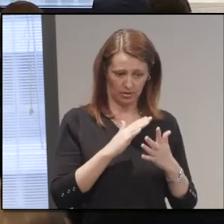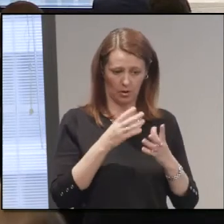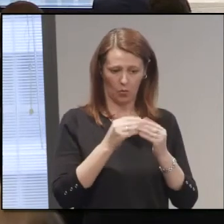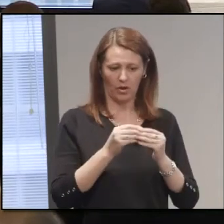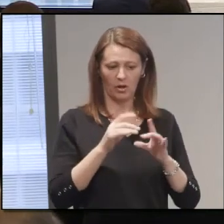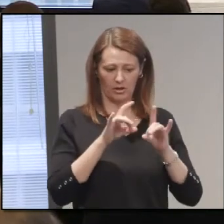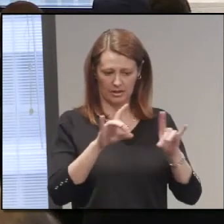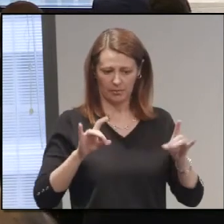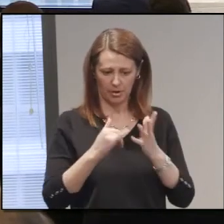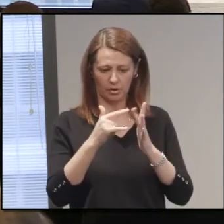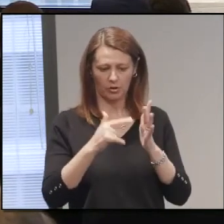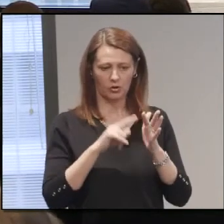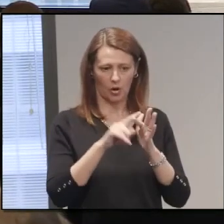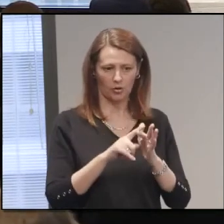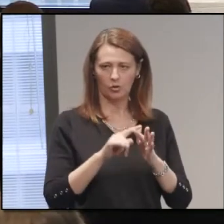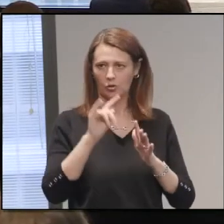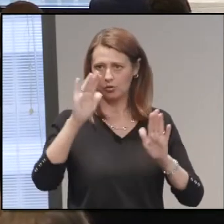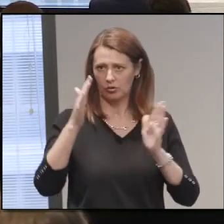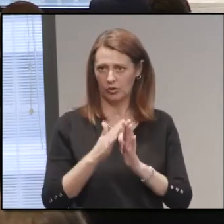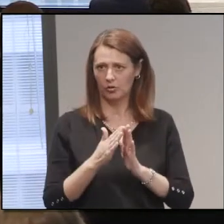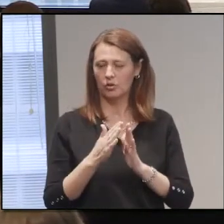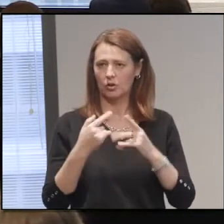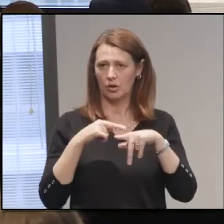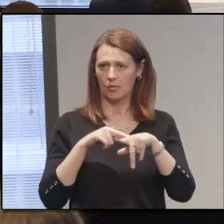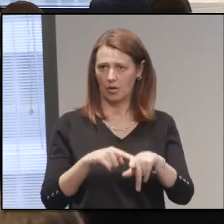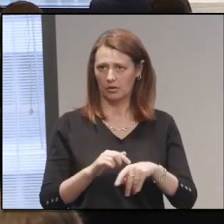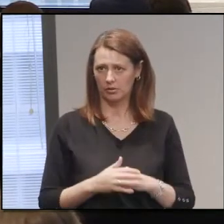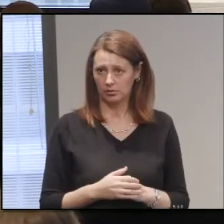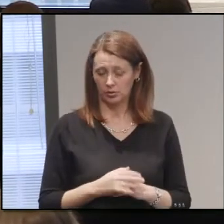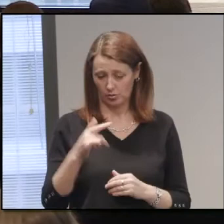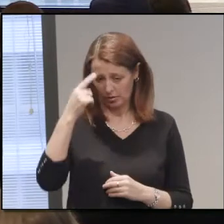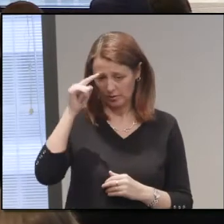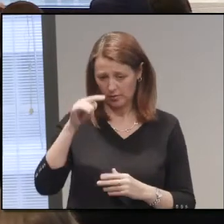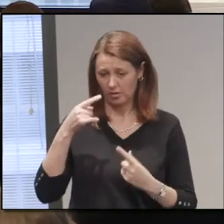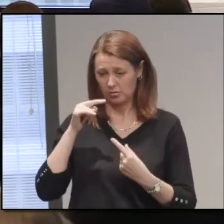investigations to reduce the cost of compliance, exposes children to high levels of risk when they